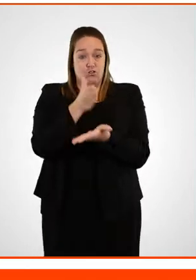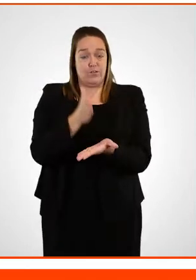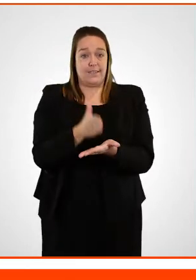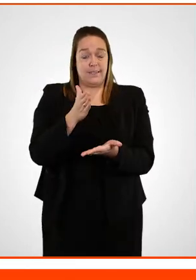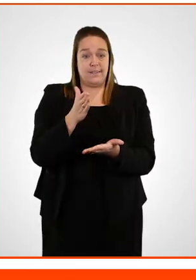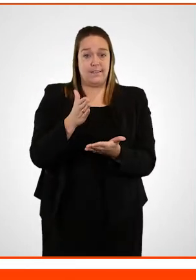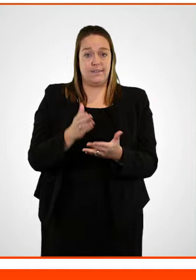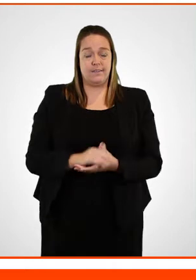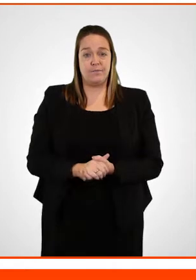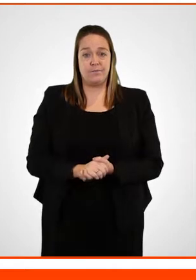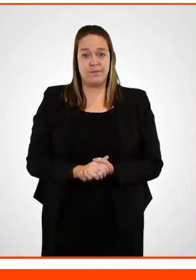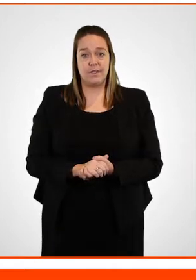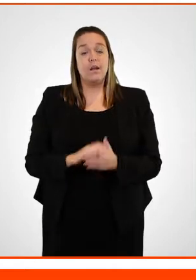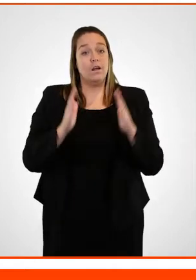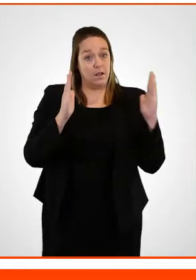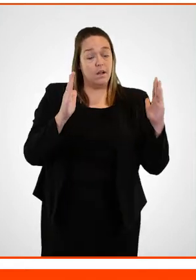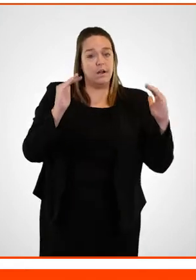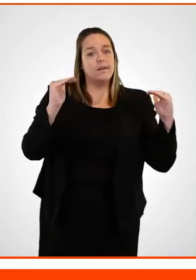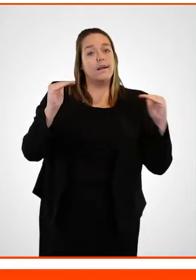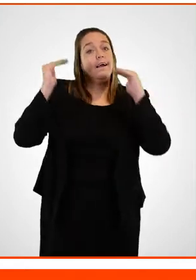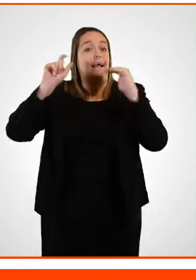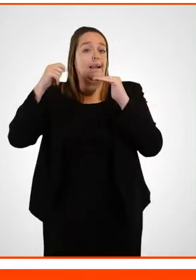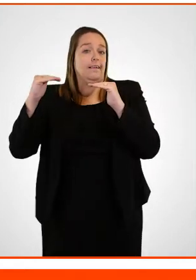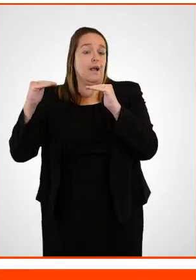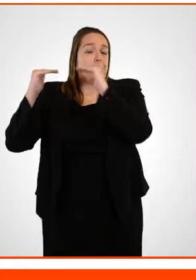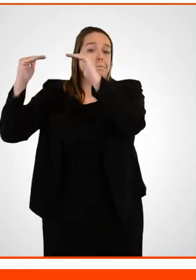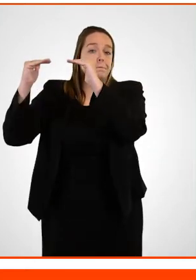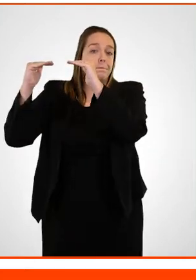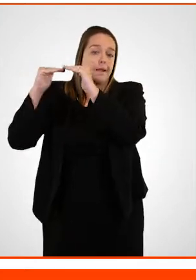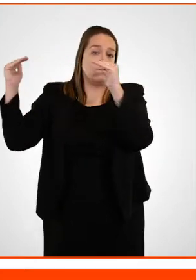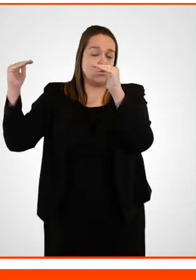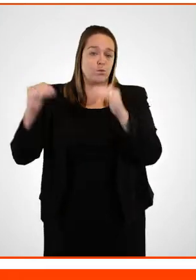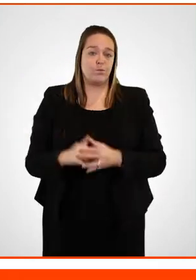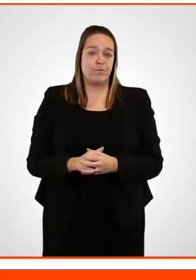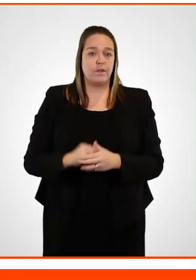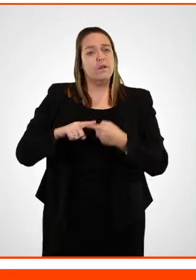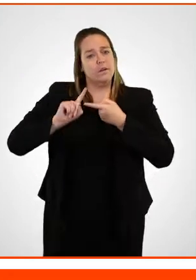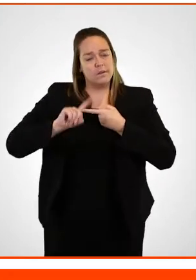between there, then we're going to move on to the next level and move on so that they're practising